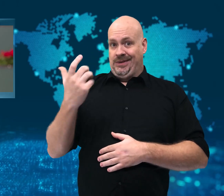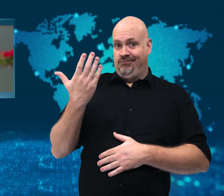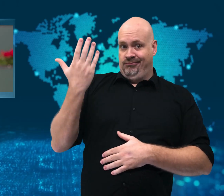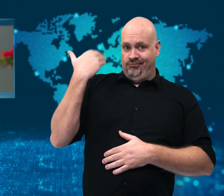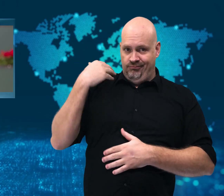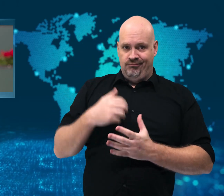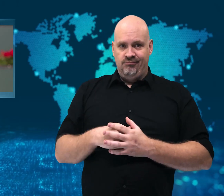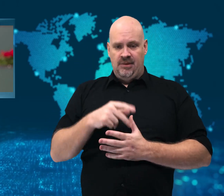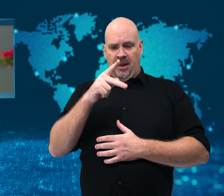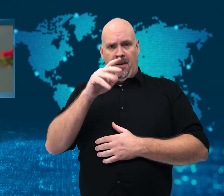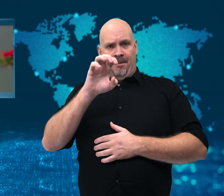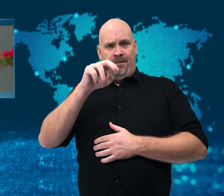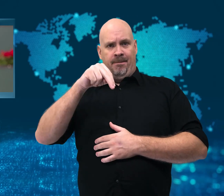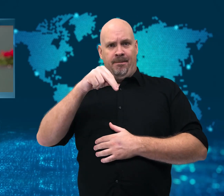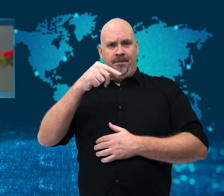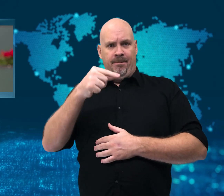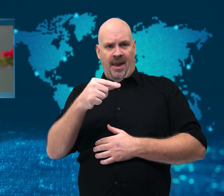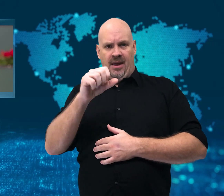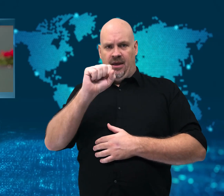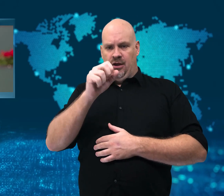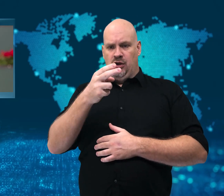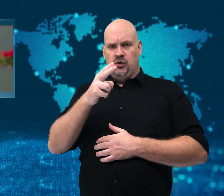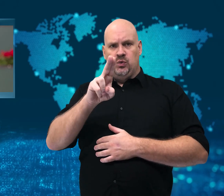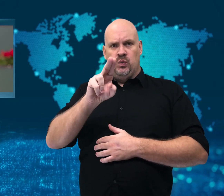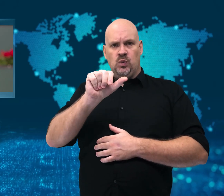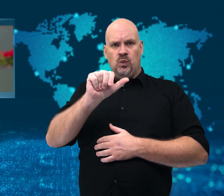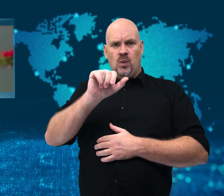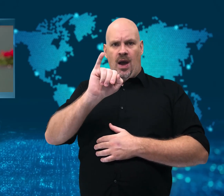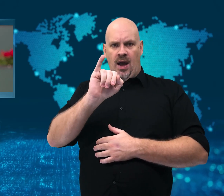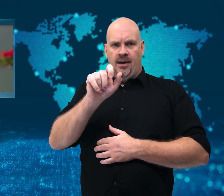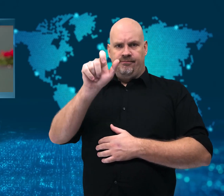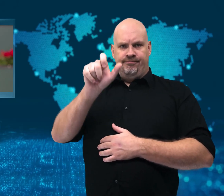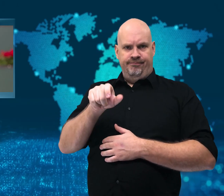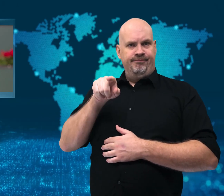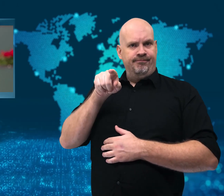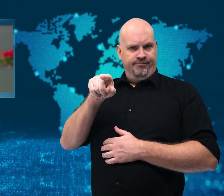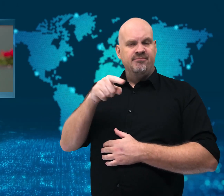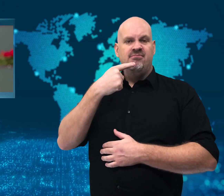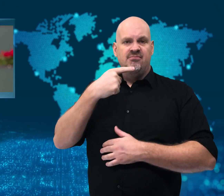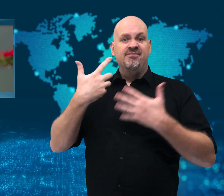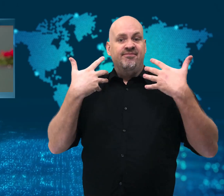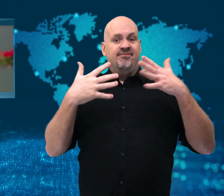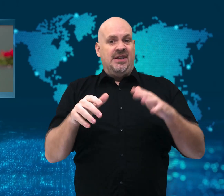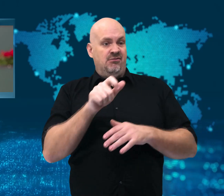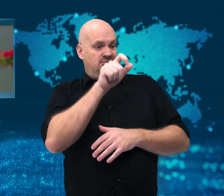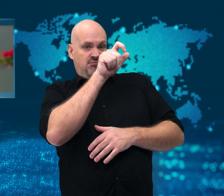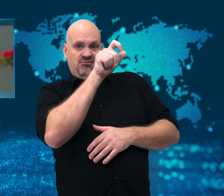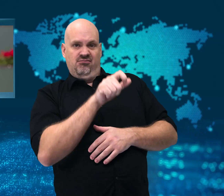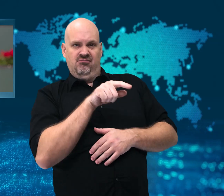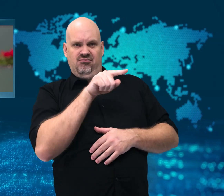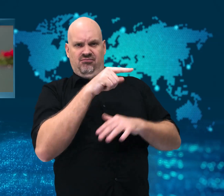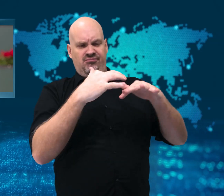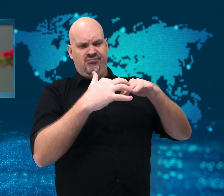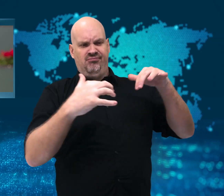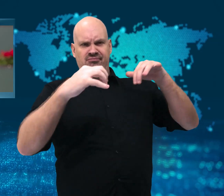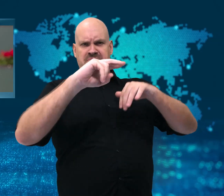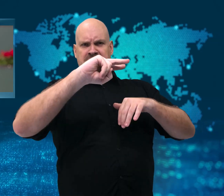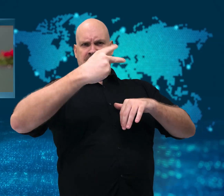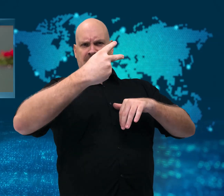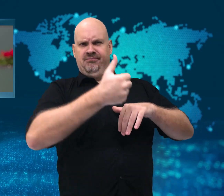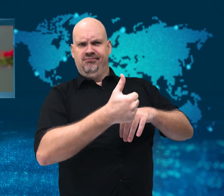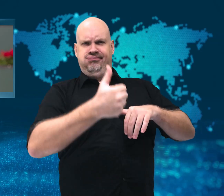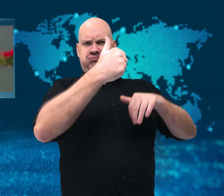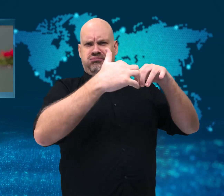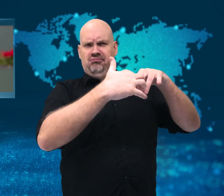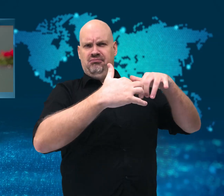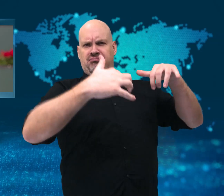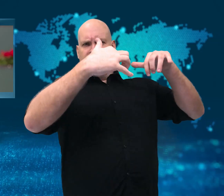Peng Shuai reported that she was forced to have sex with a former